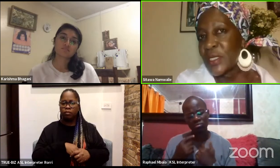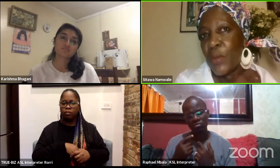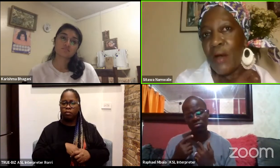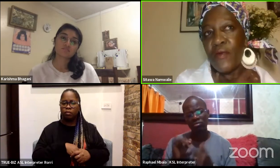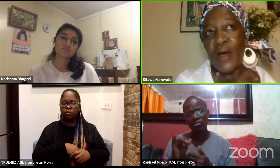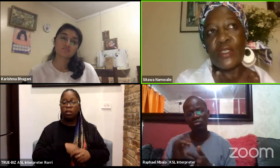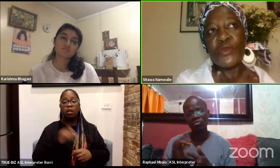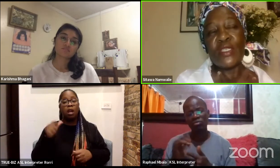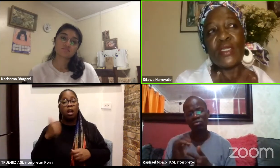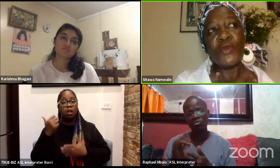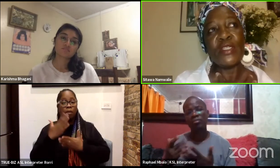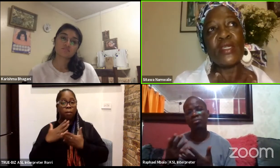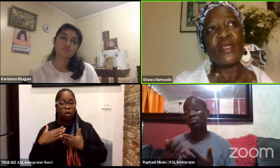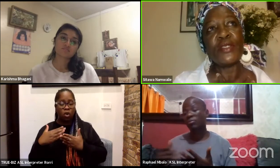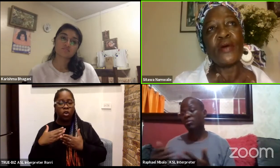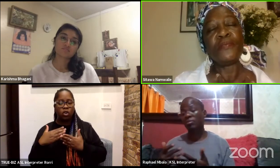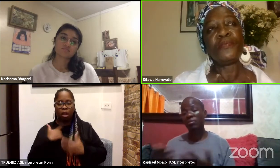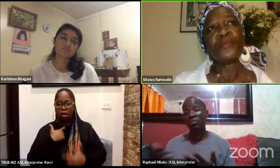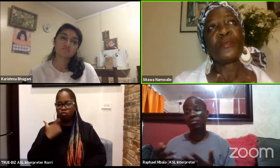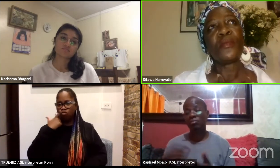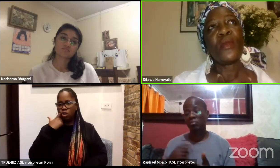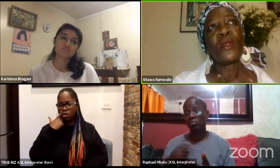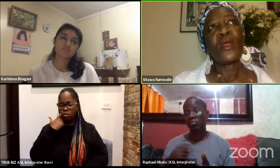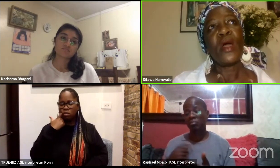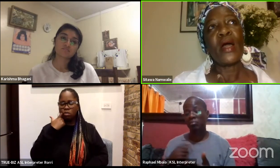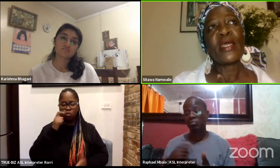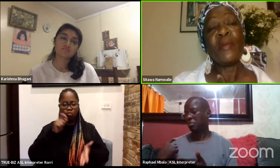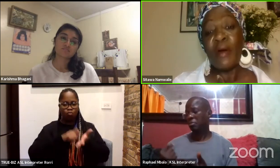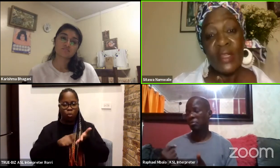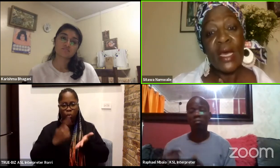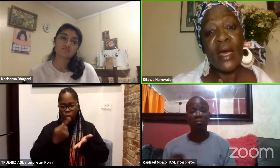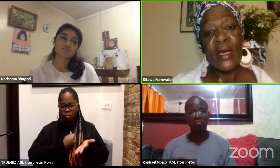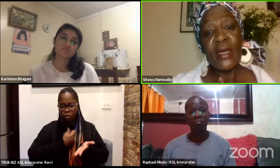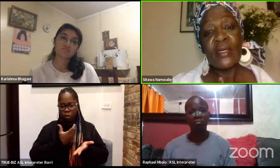that I've just recently written is, "Kimpa Vita",